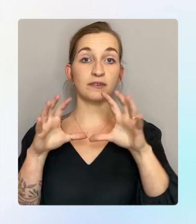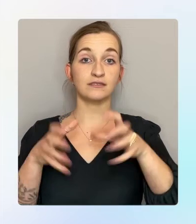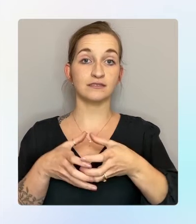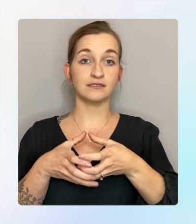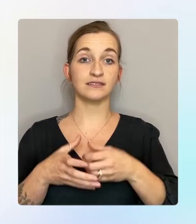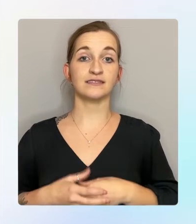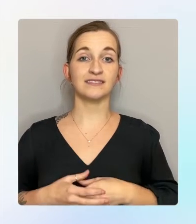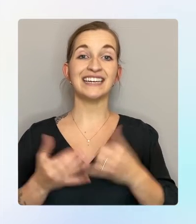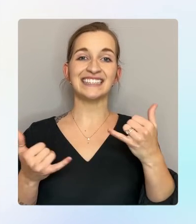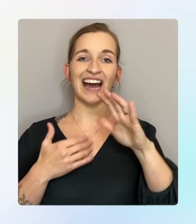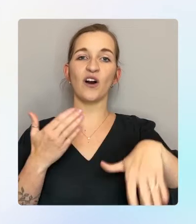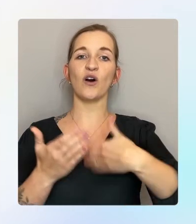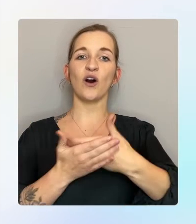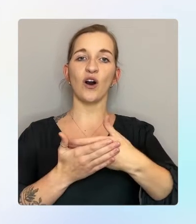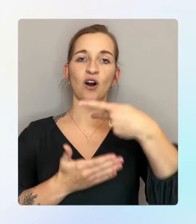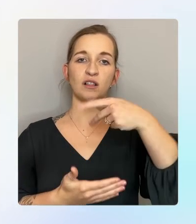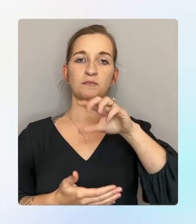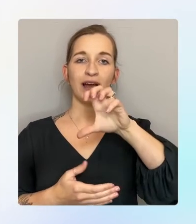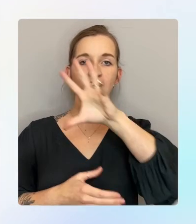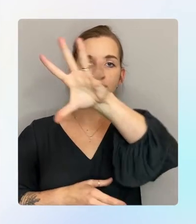Now all patches are hidden inside this new group.